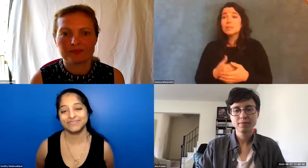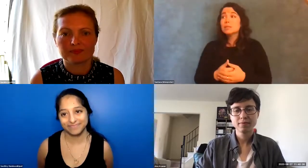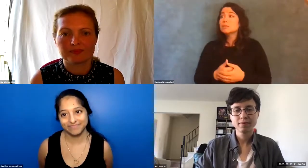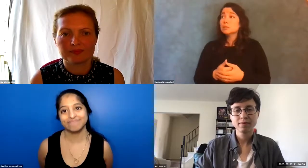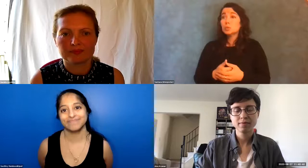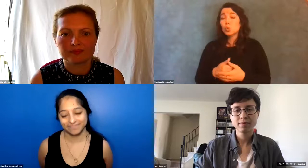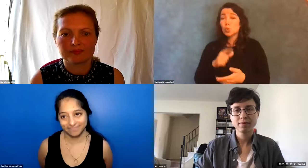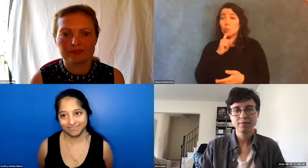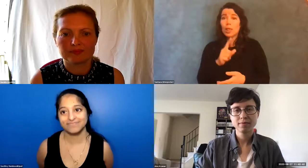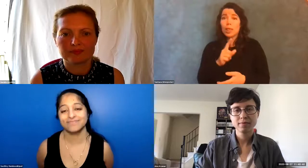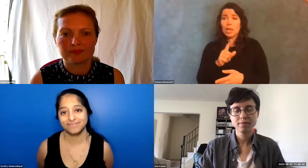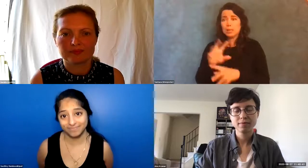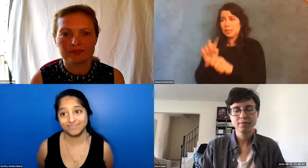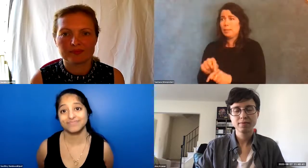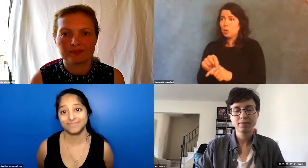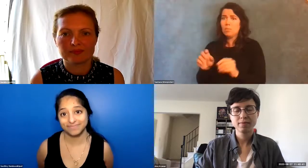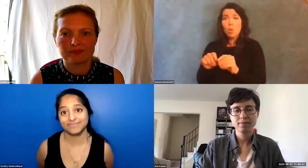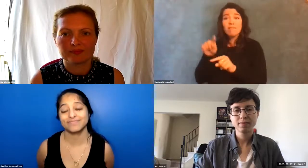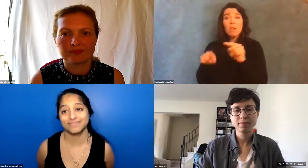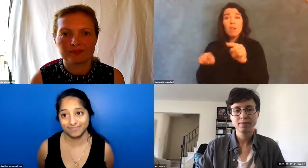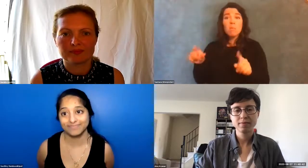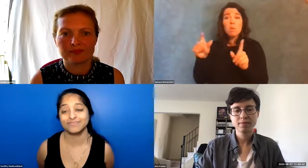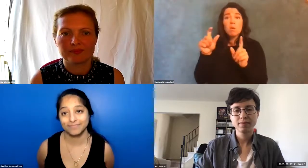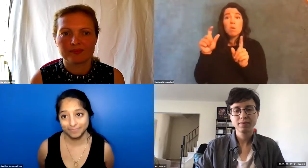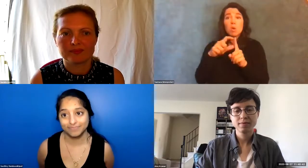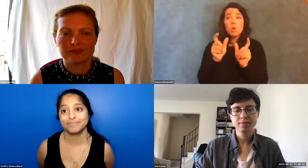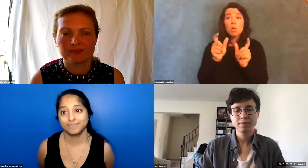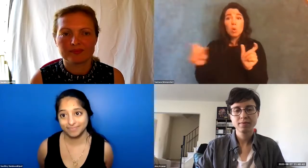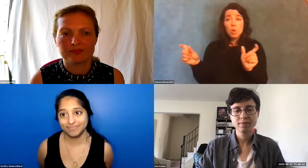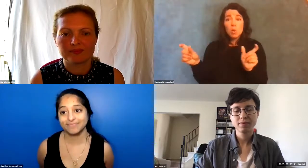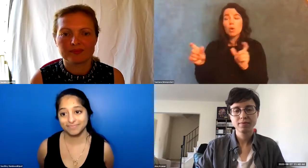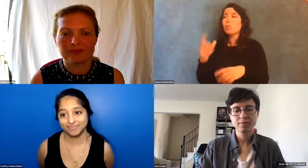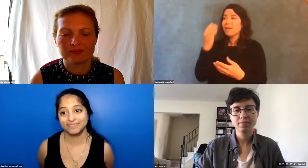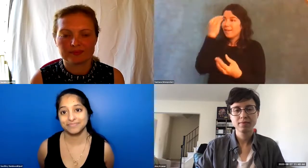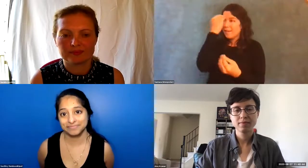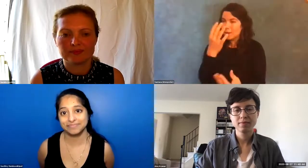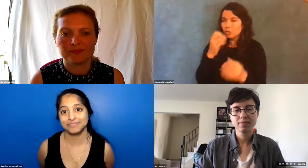of -- it has more variable word order. That information structure influences word